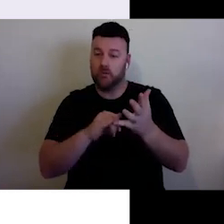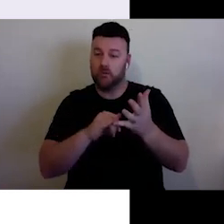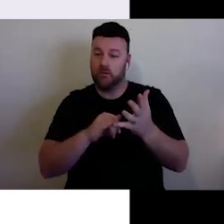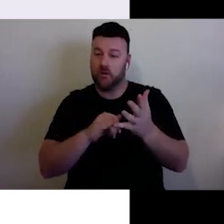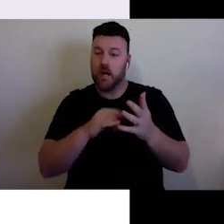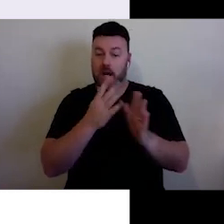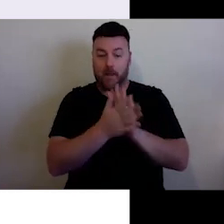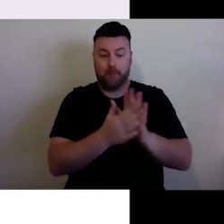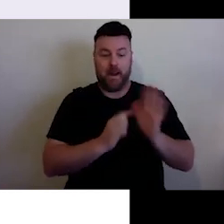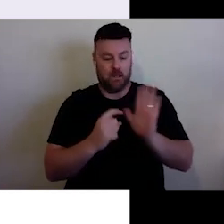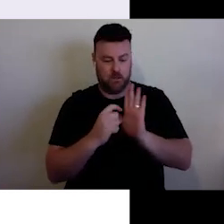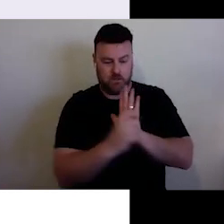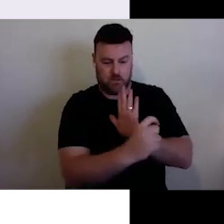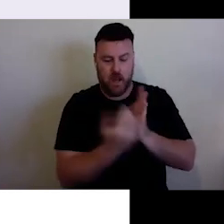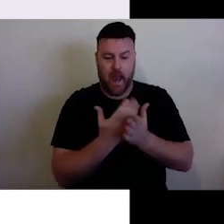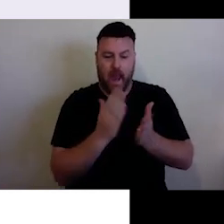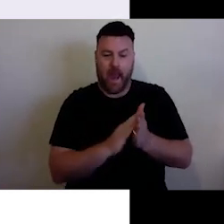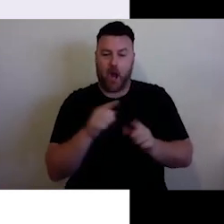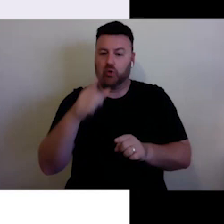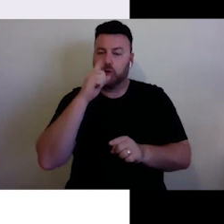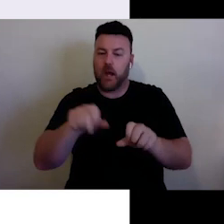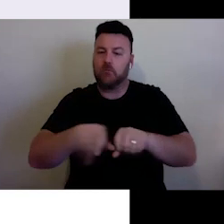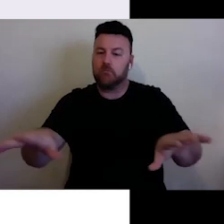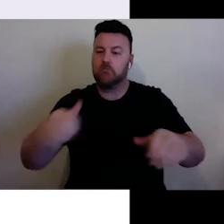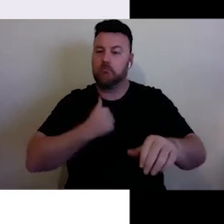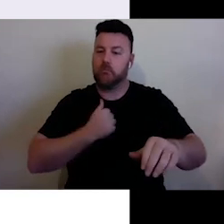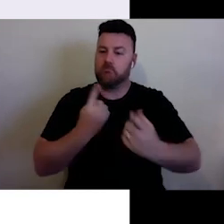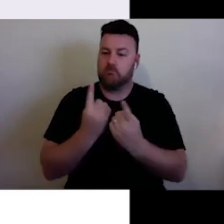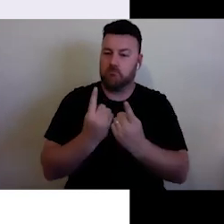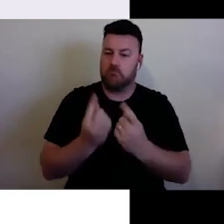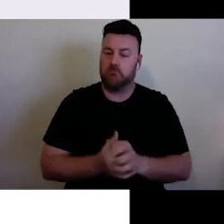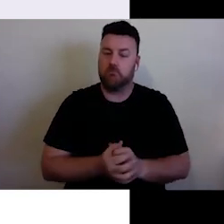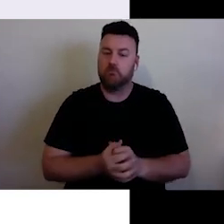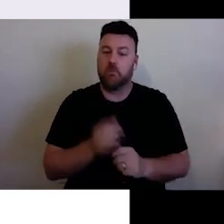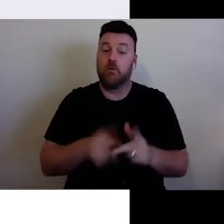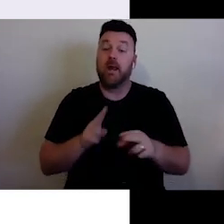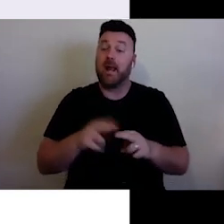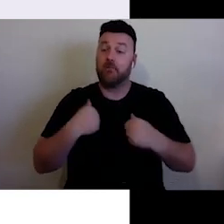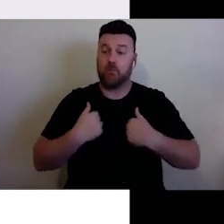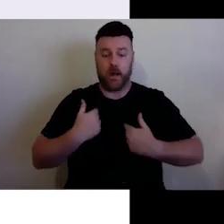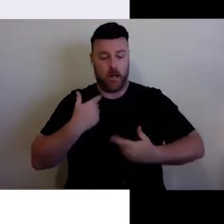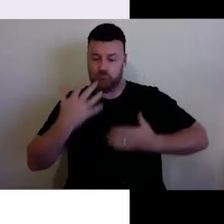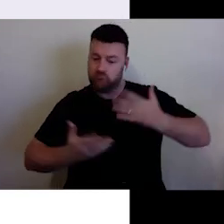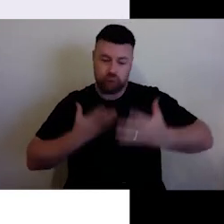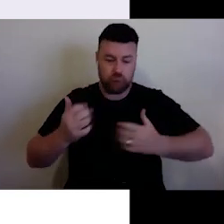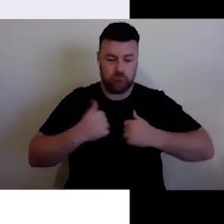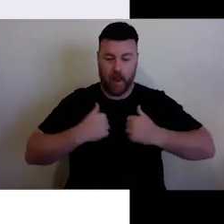we should have that in the dig tamspace when we -- digital sphere